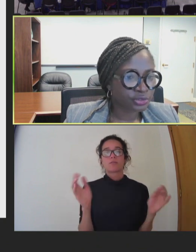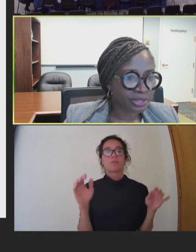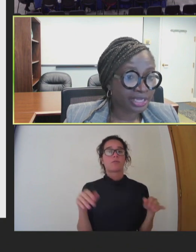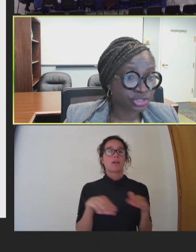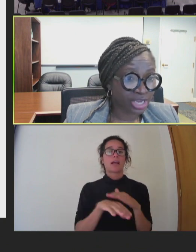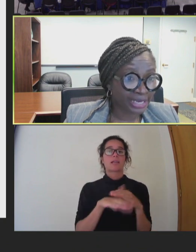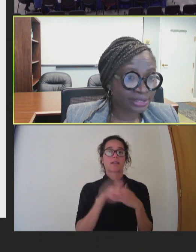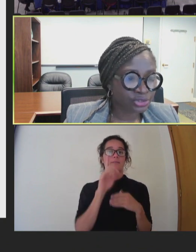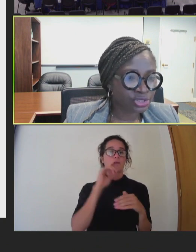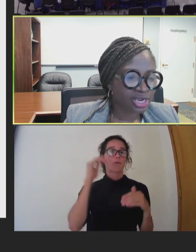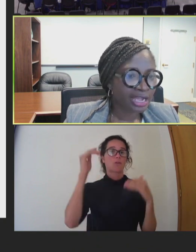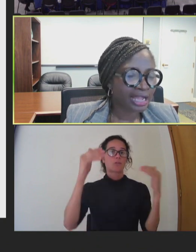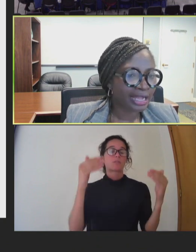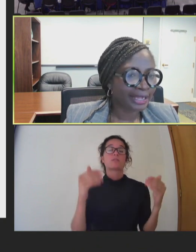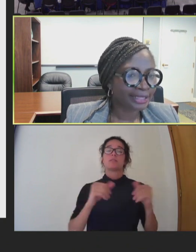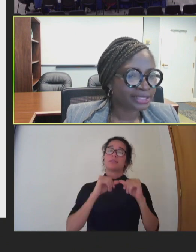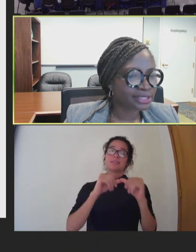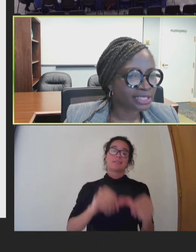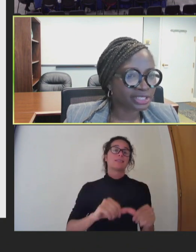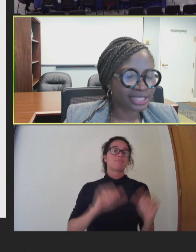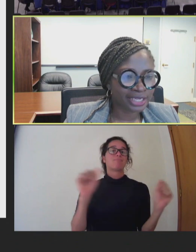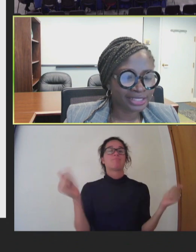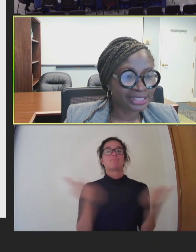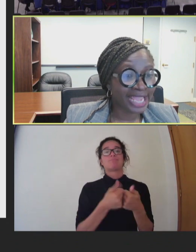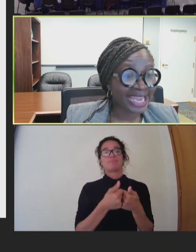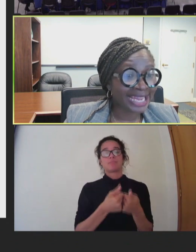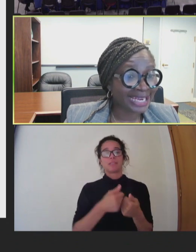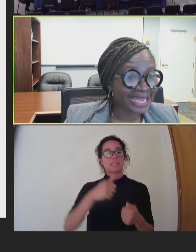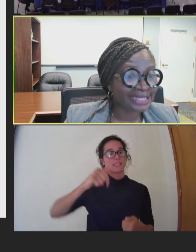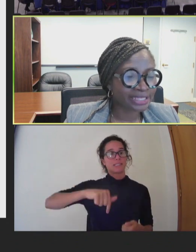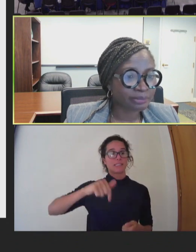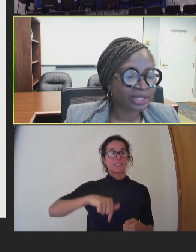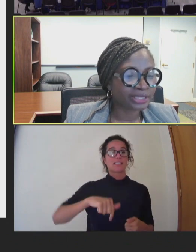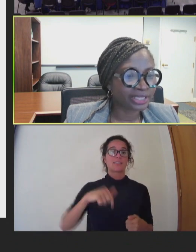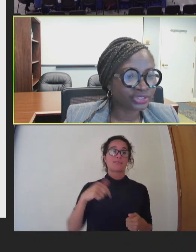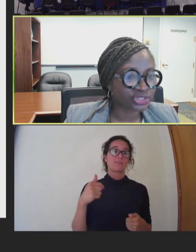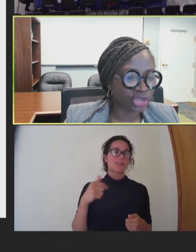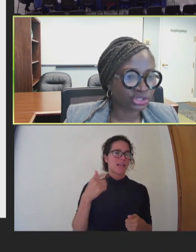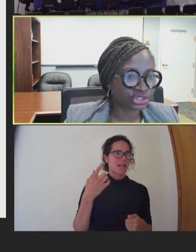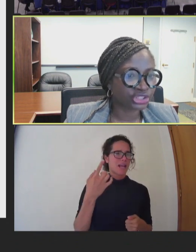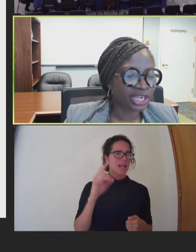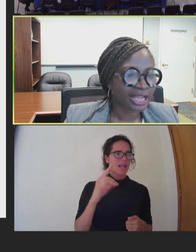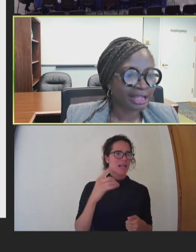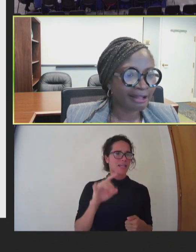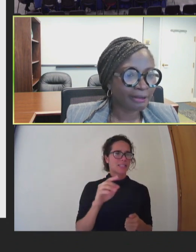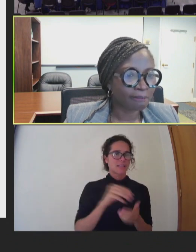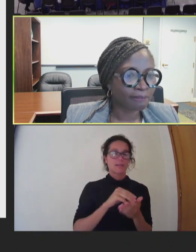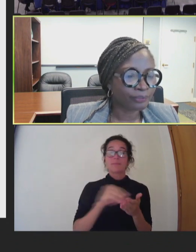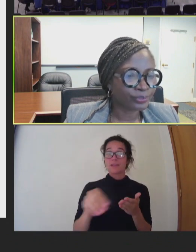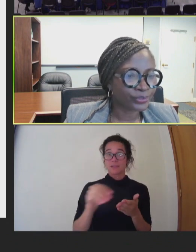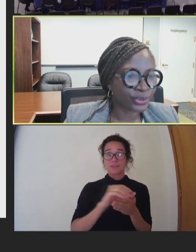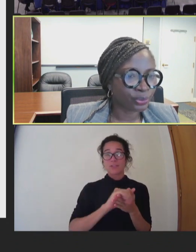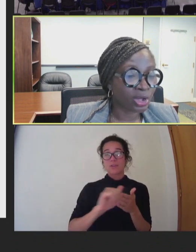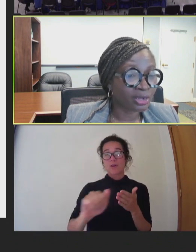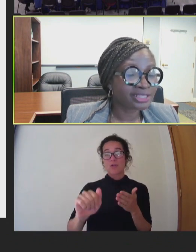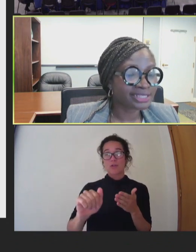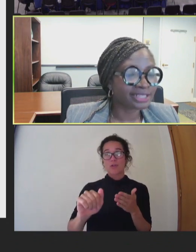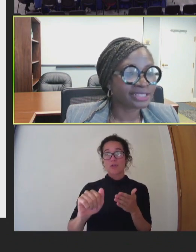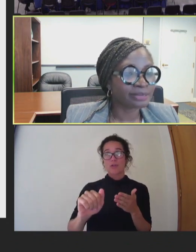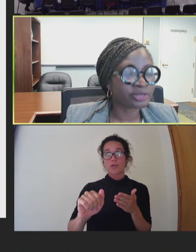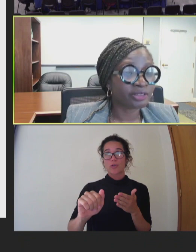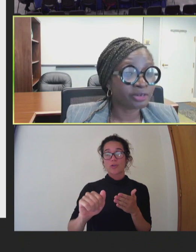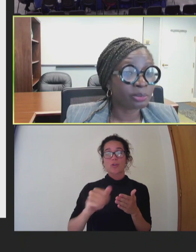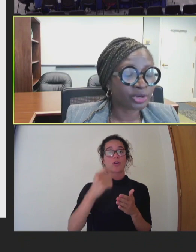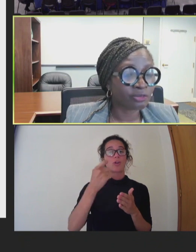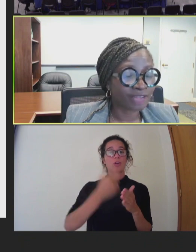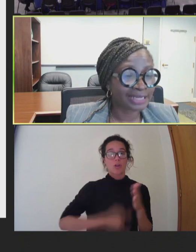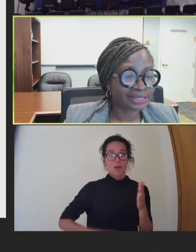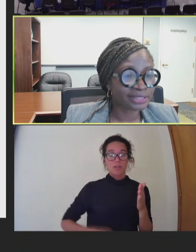to be a challenge. This is an $18 million, you know, cost in terms of the number of vaccines